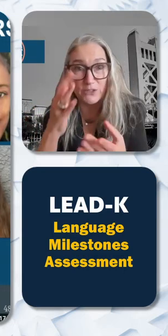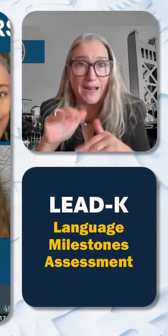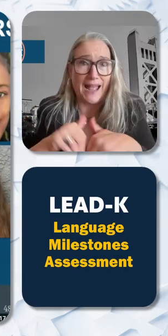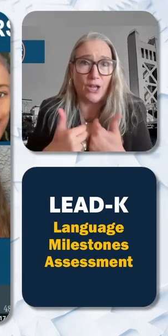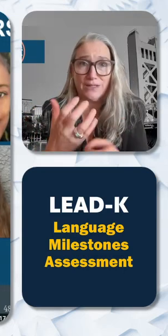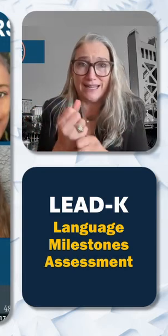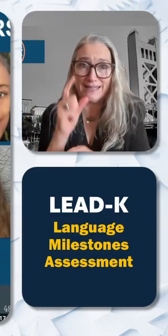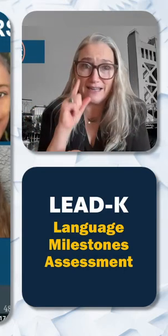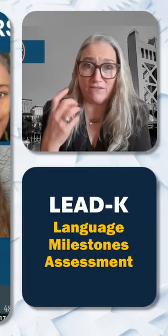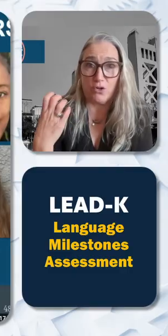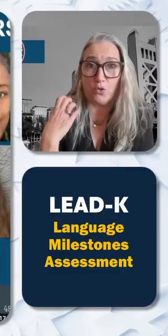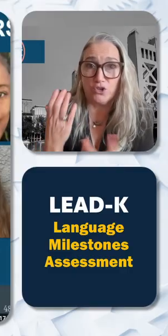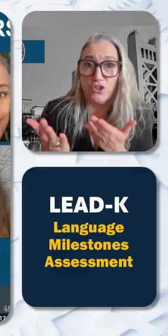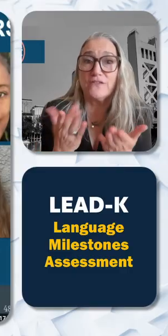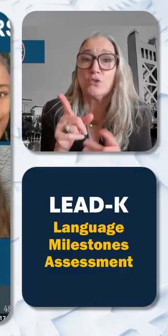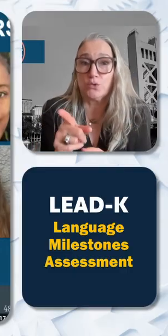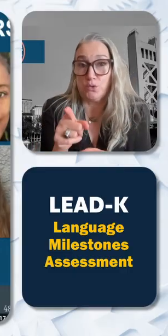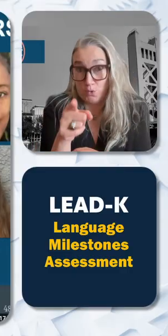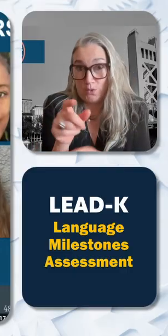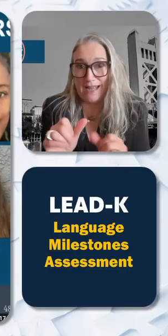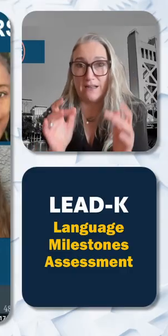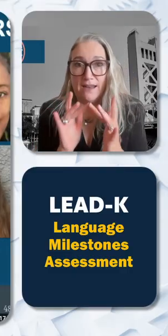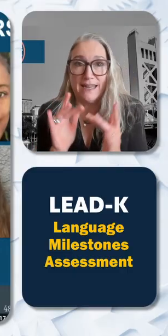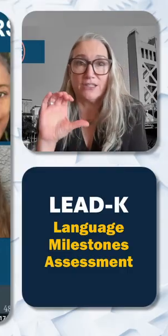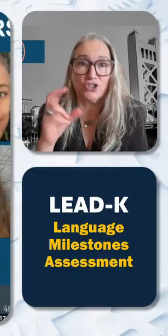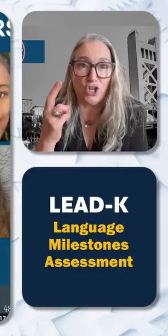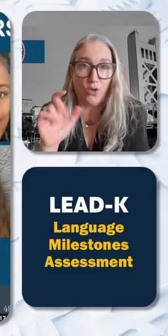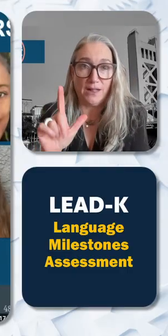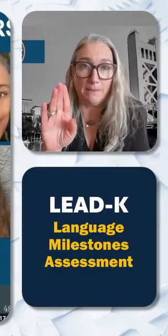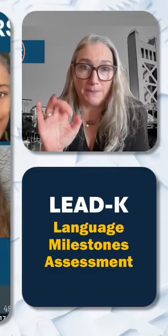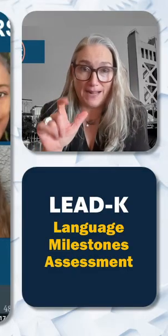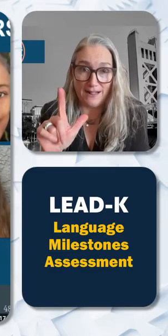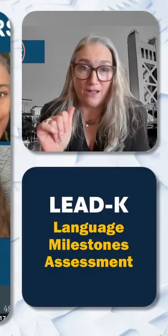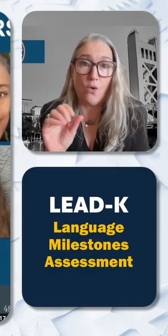If you want more information on how to get deaf coaching services, you can actually reach out